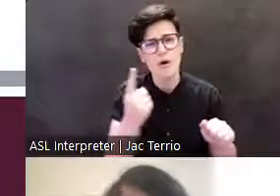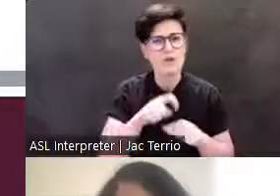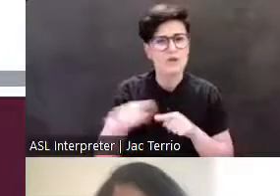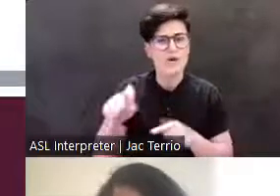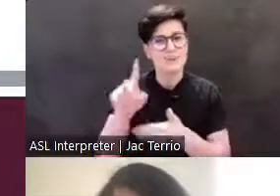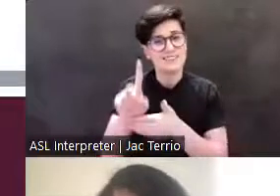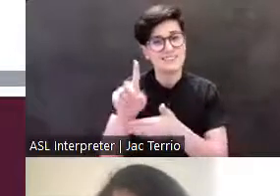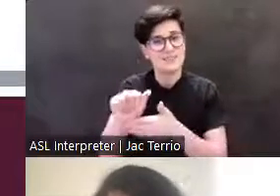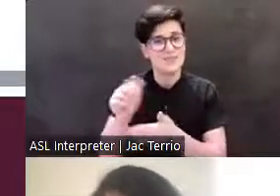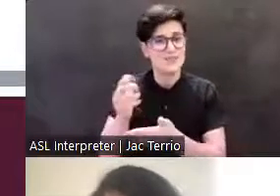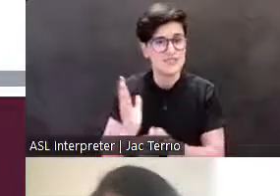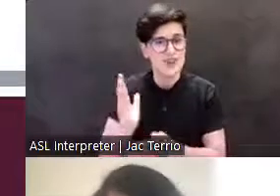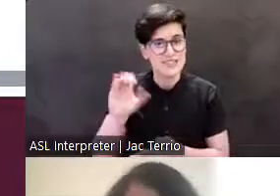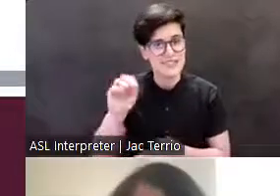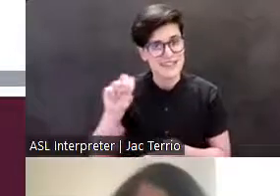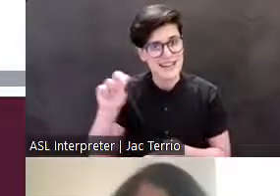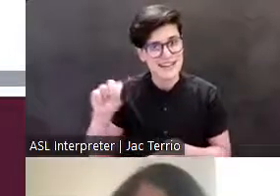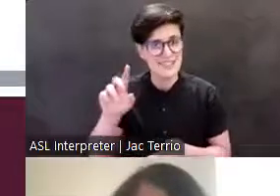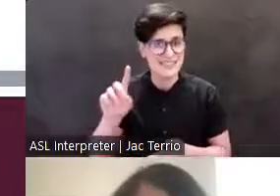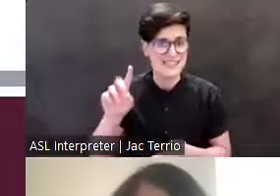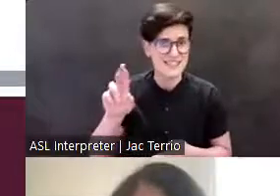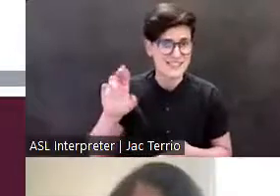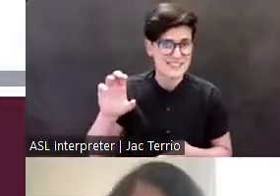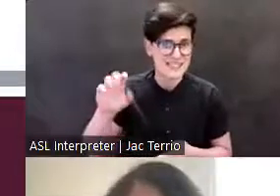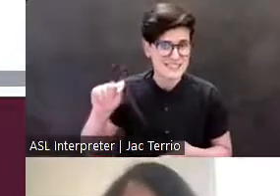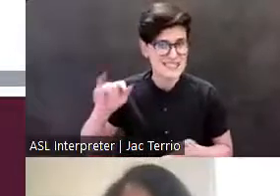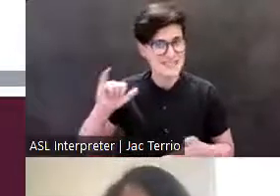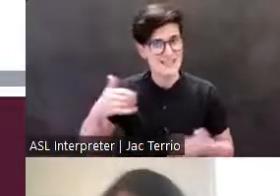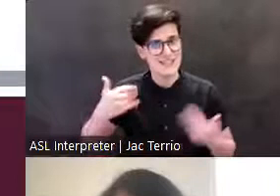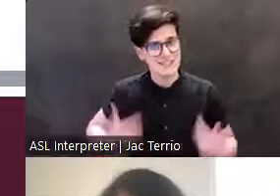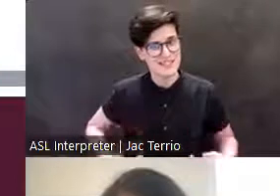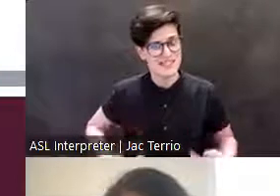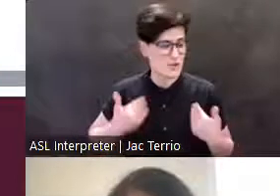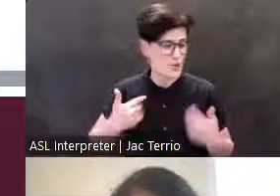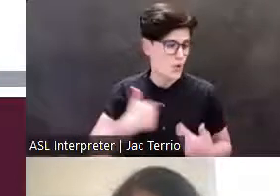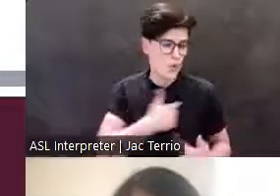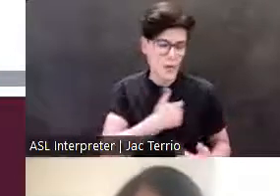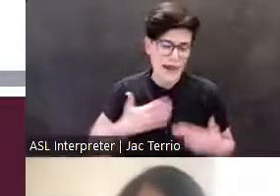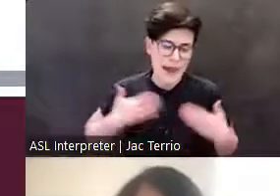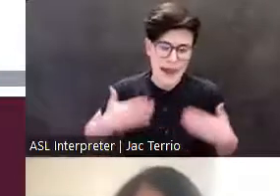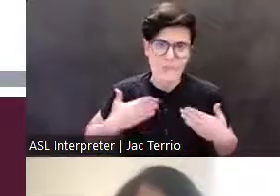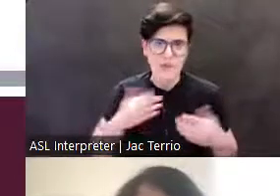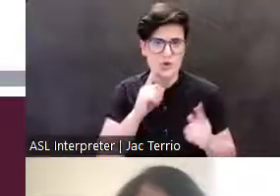We are happy to talk to you and provide you with resources.